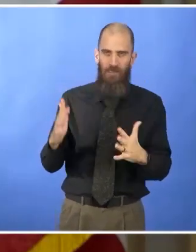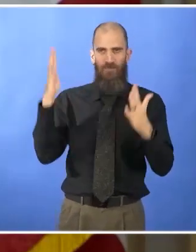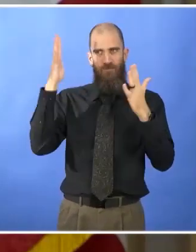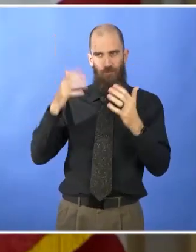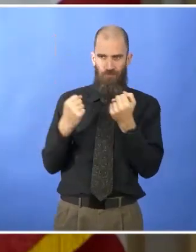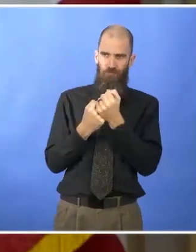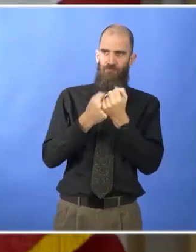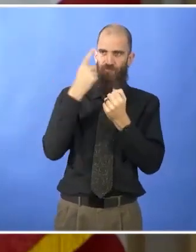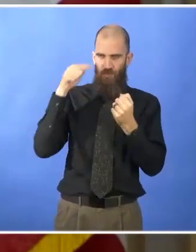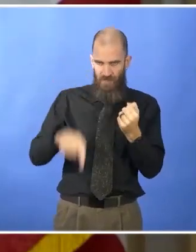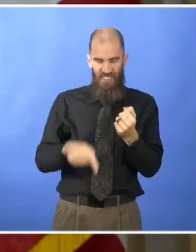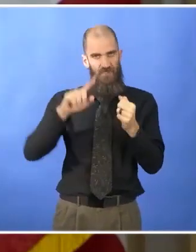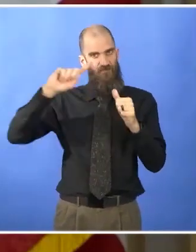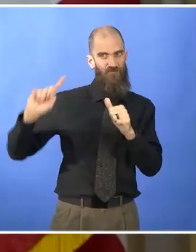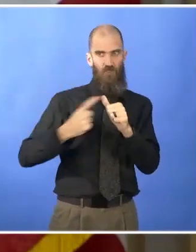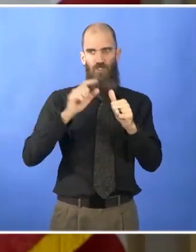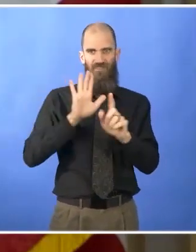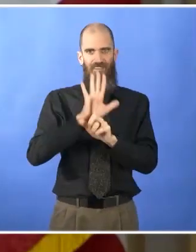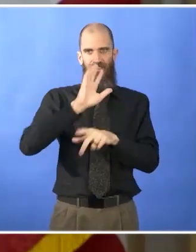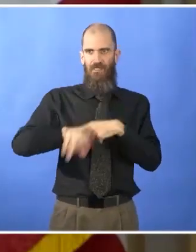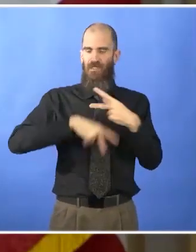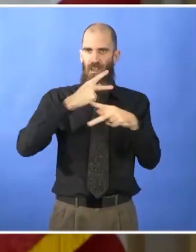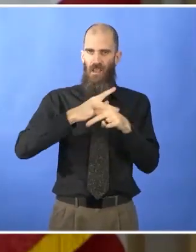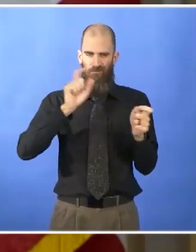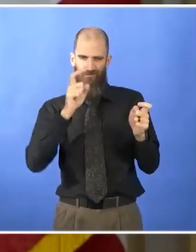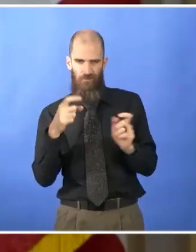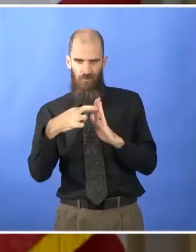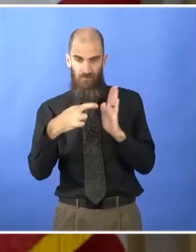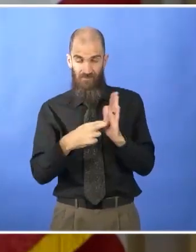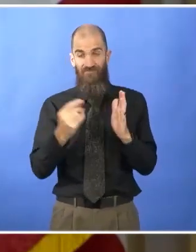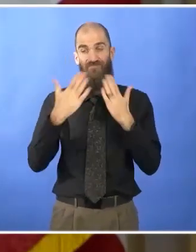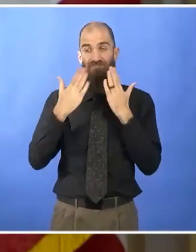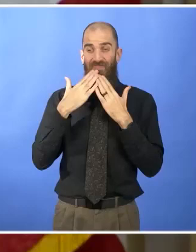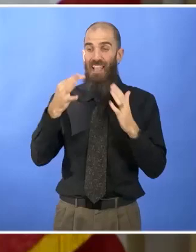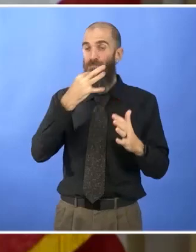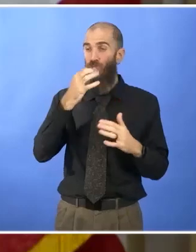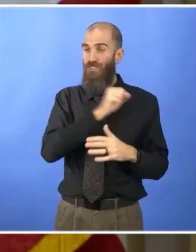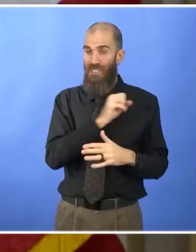STAFF WHO WORKED ON THIS EFFORT, ALEXANDER HORN, CARL